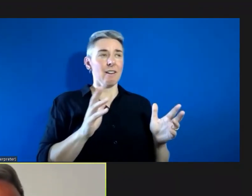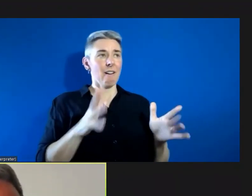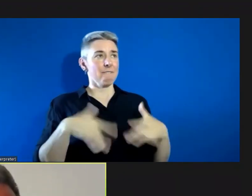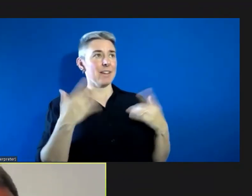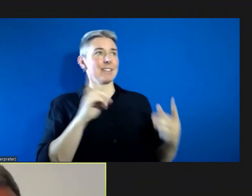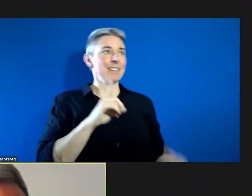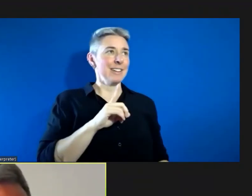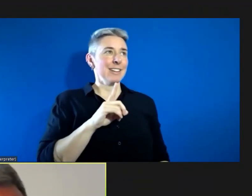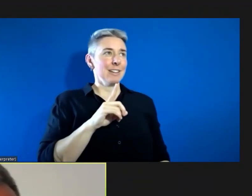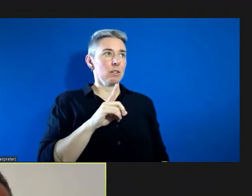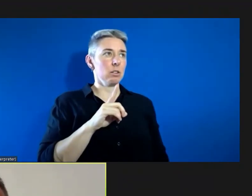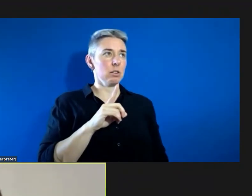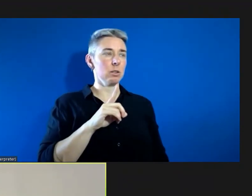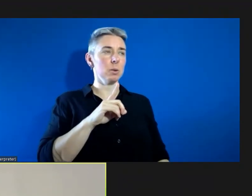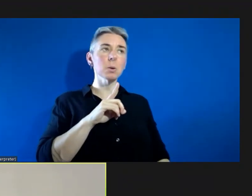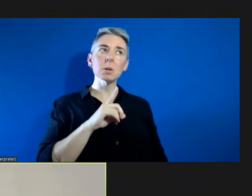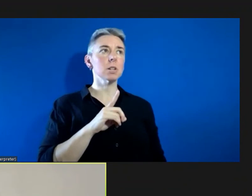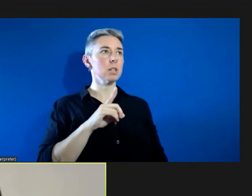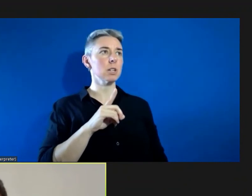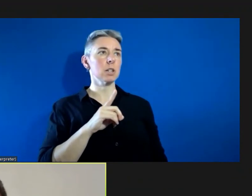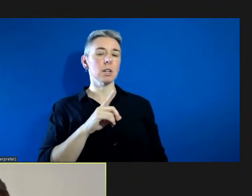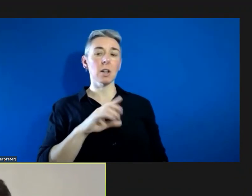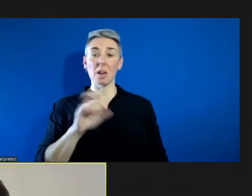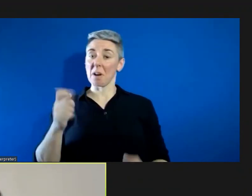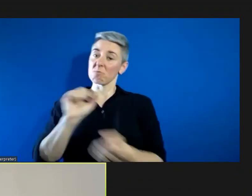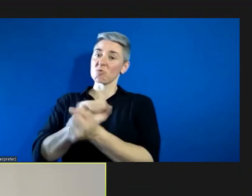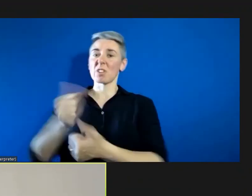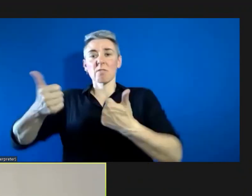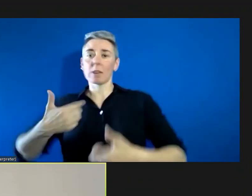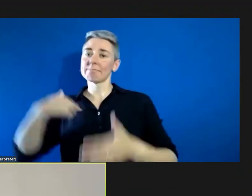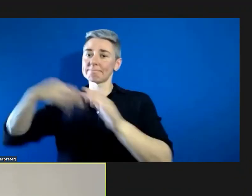think sometimes we over intellectualise things. Sometimes we should do things,